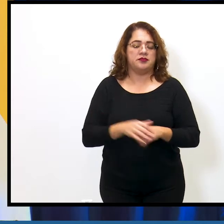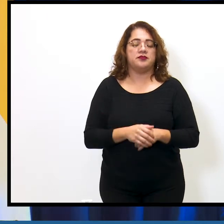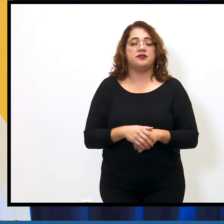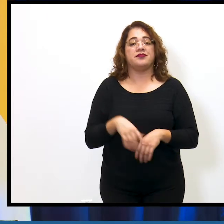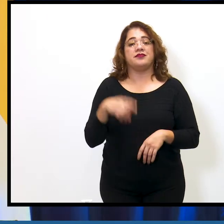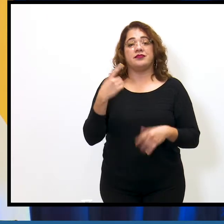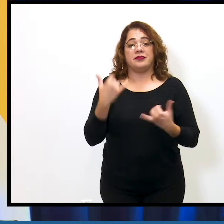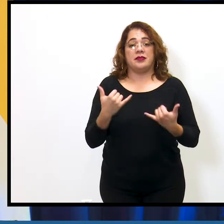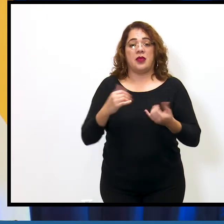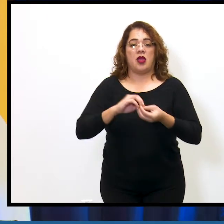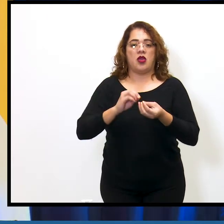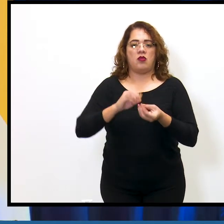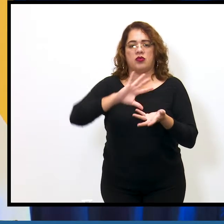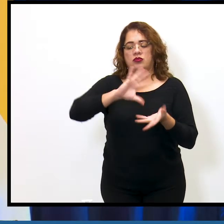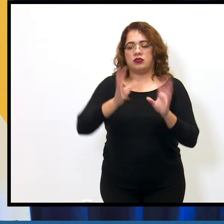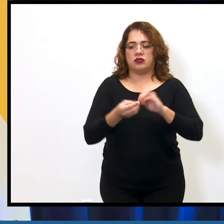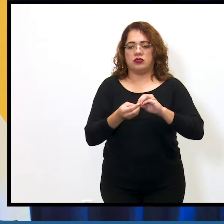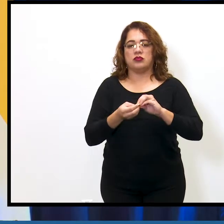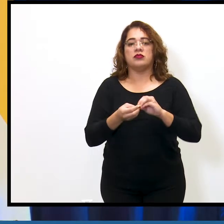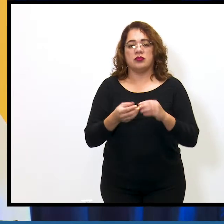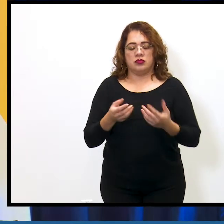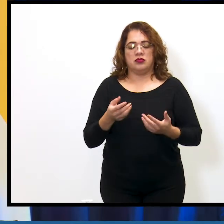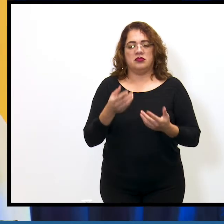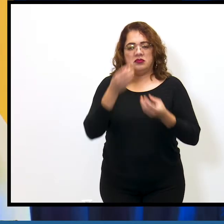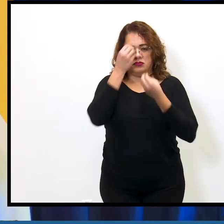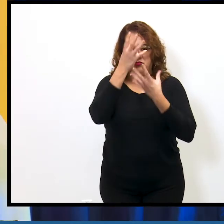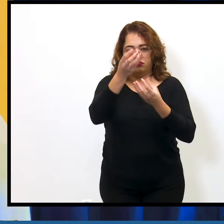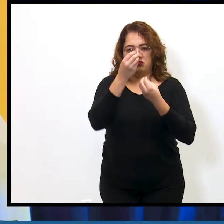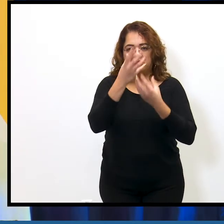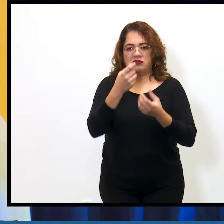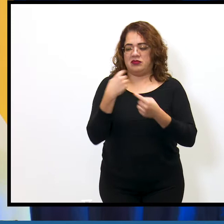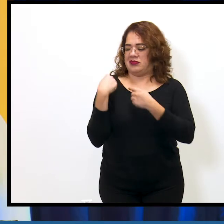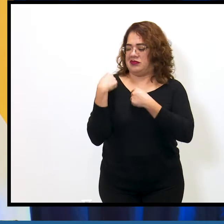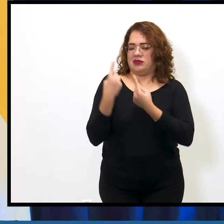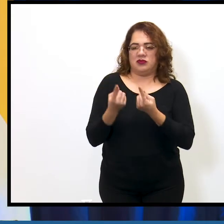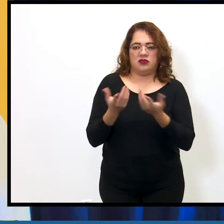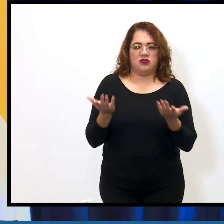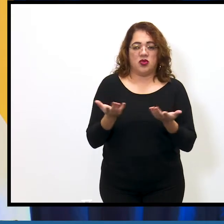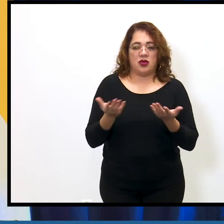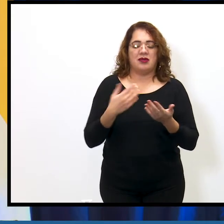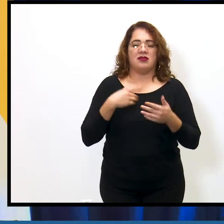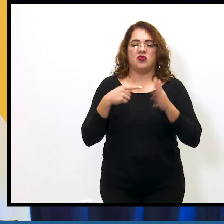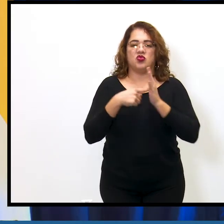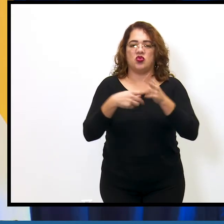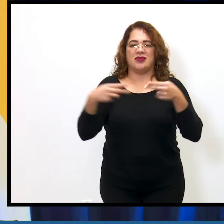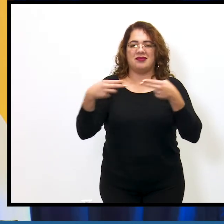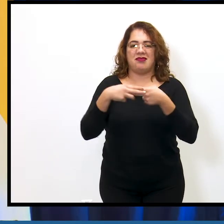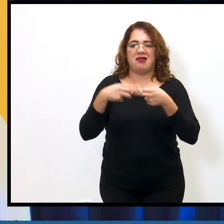and data and then walk you through a couple slides about where we're at and really the seriousness